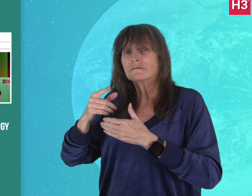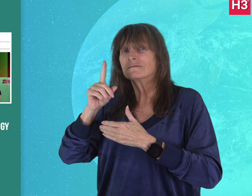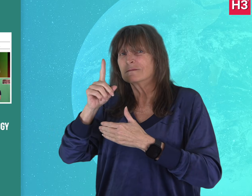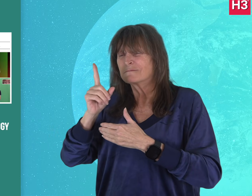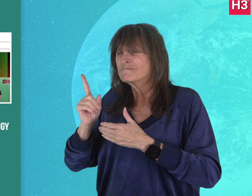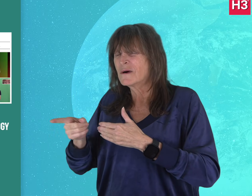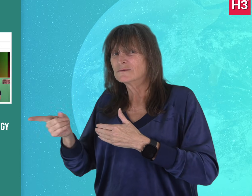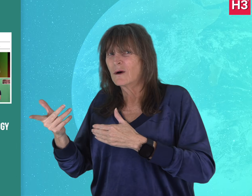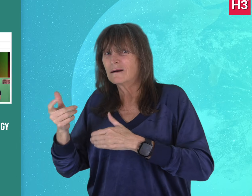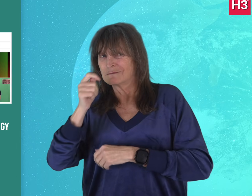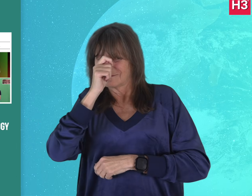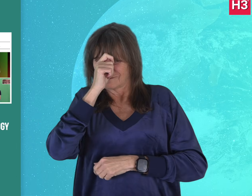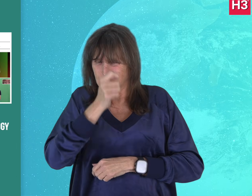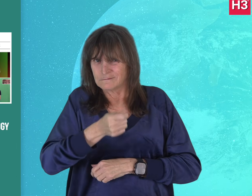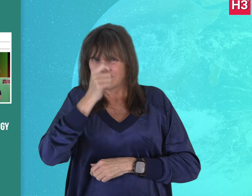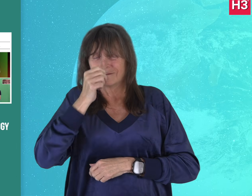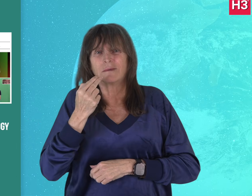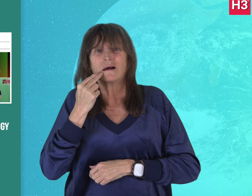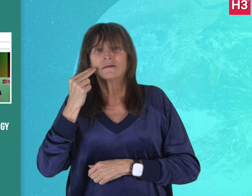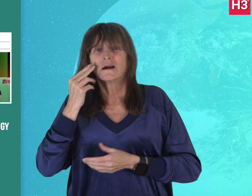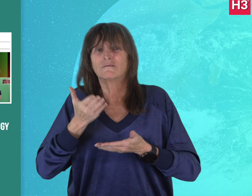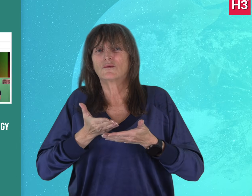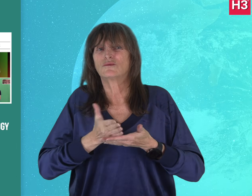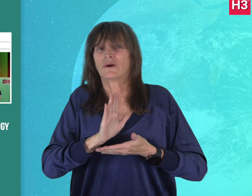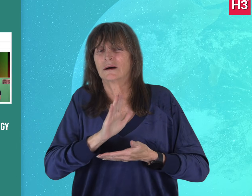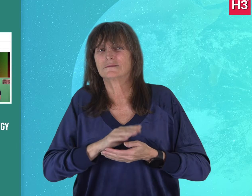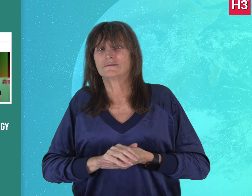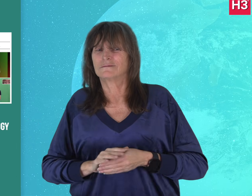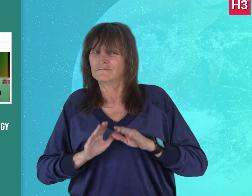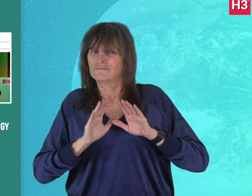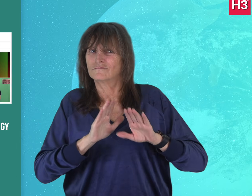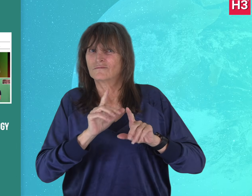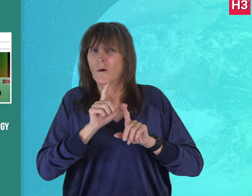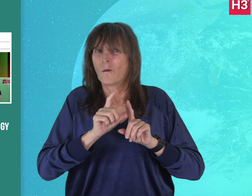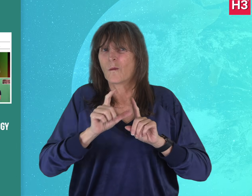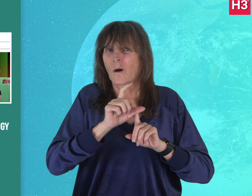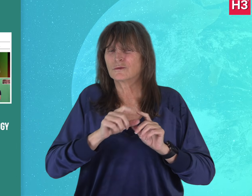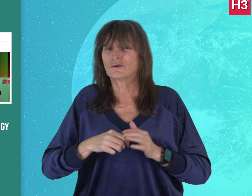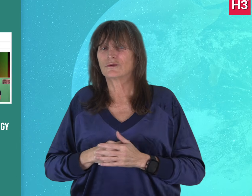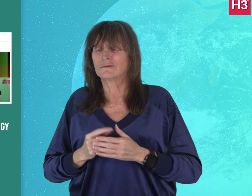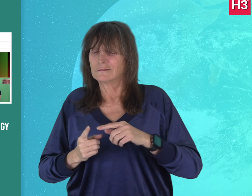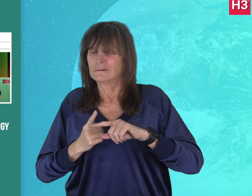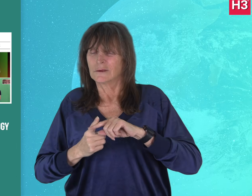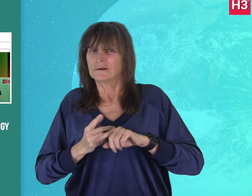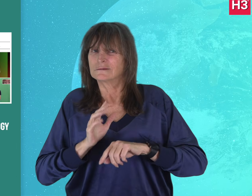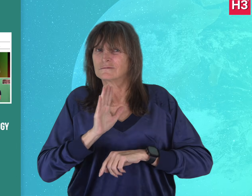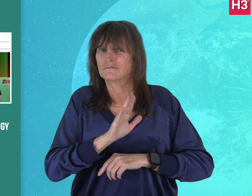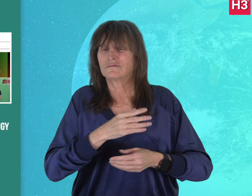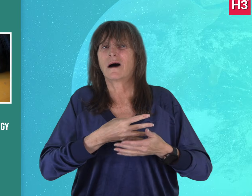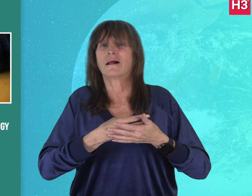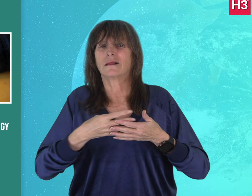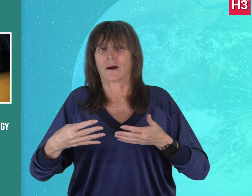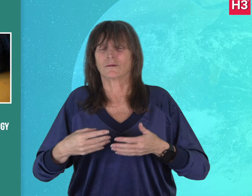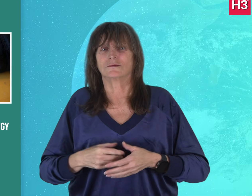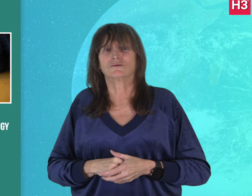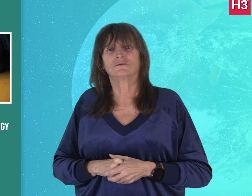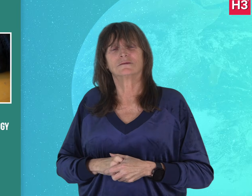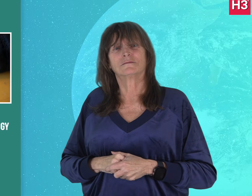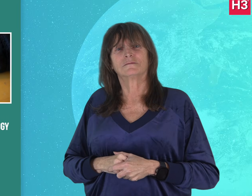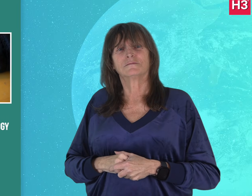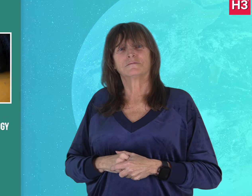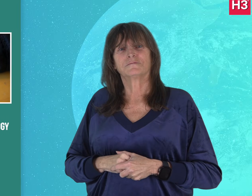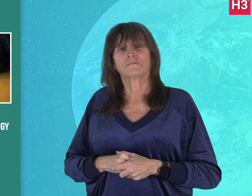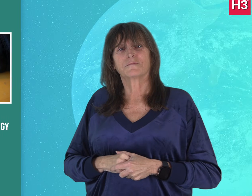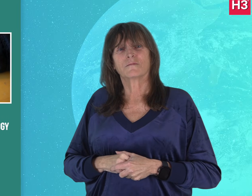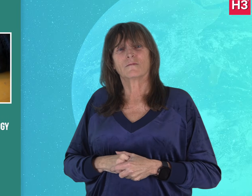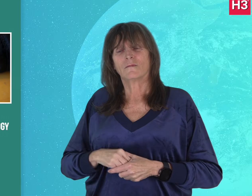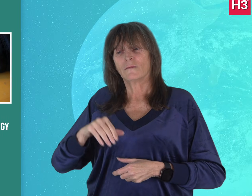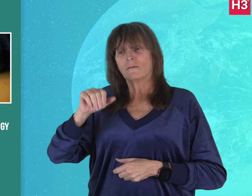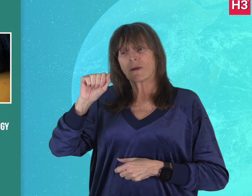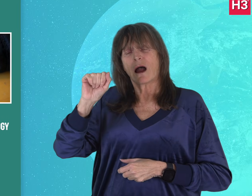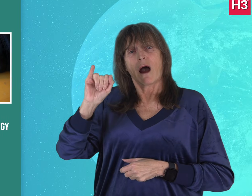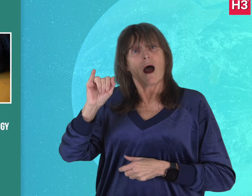culture, and languages. AI should support the Deaf community -